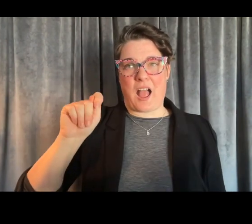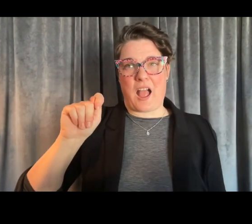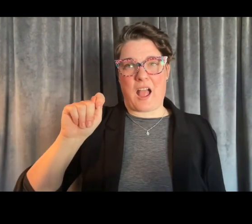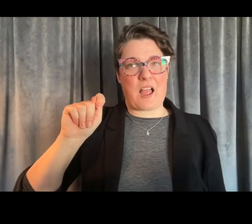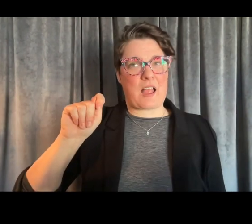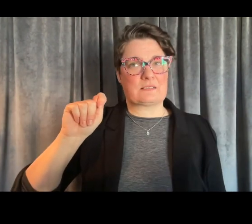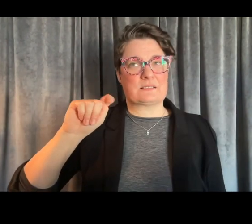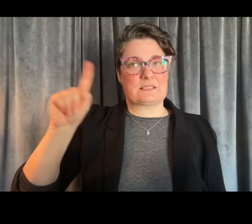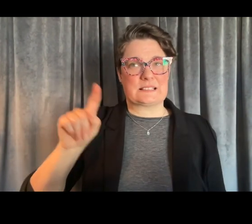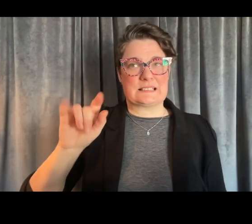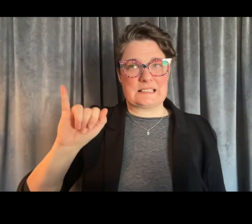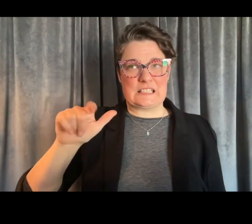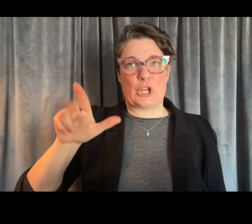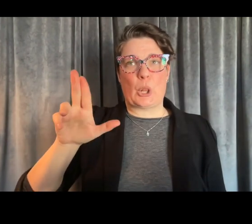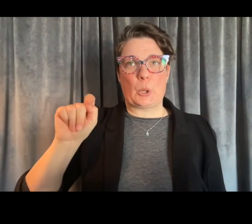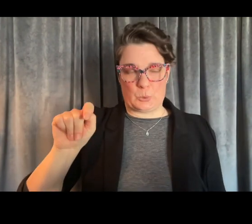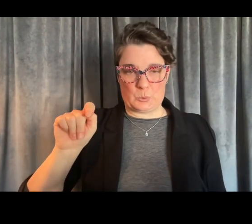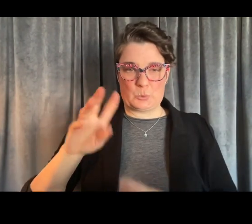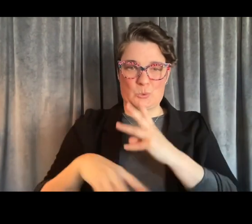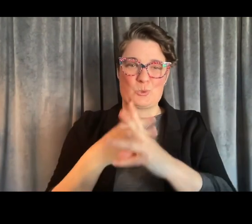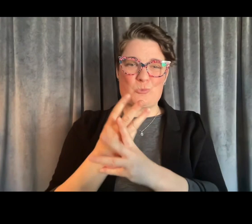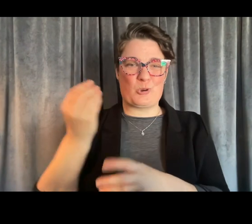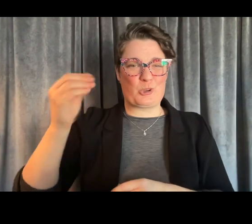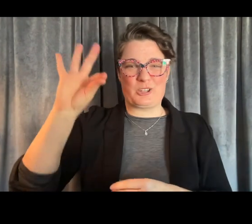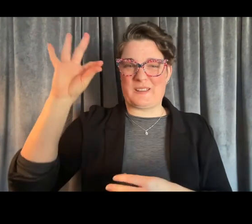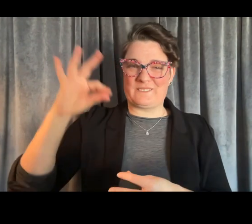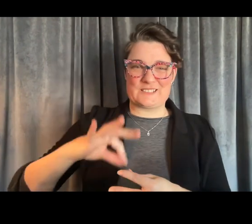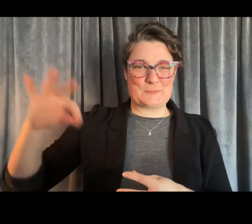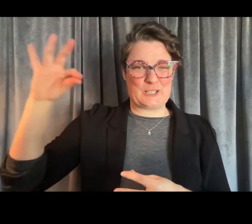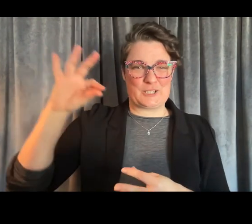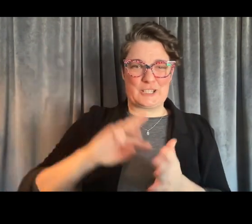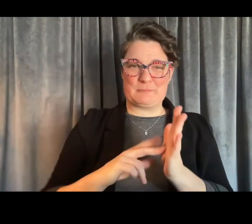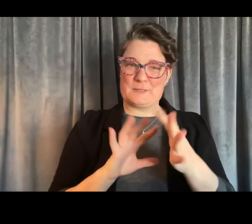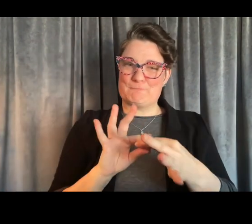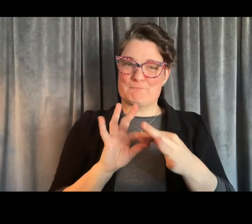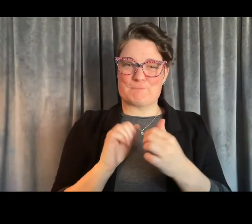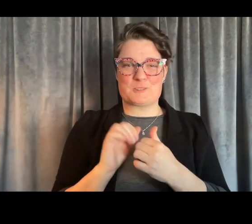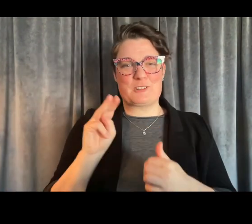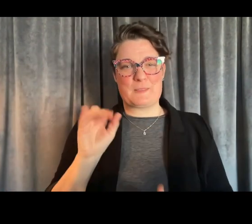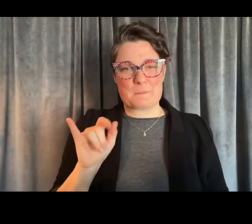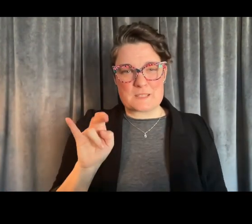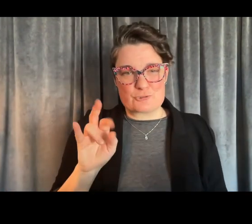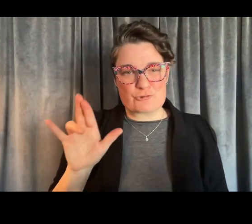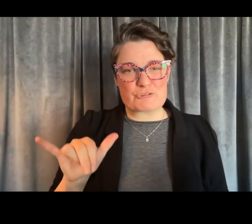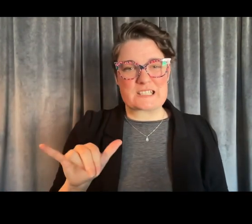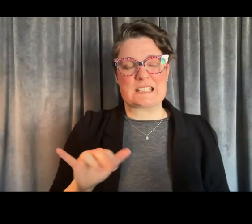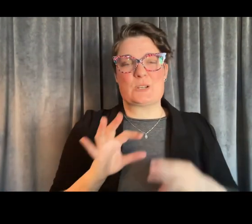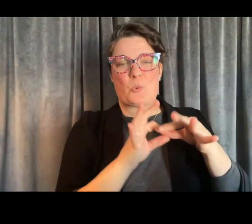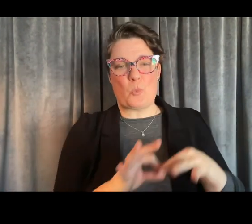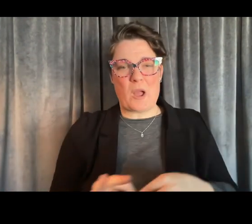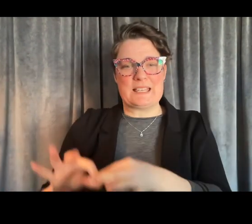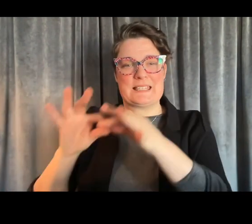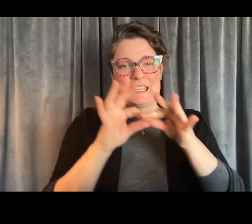So, being with the mystery and oneness and the element is fire.